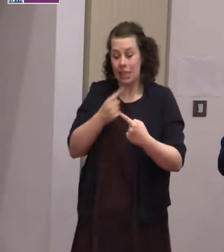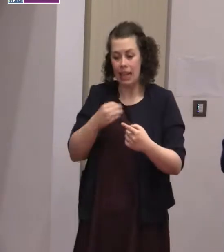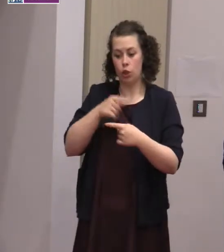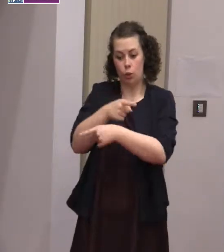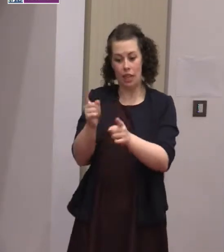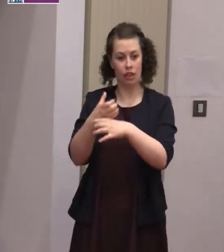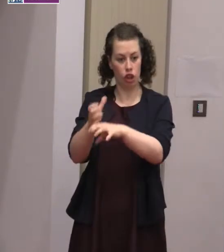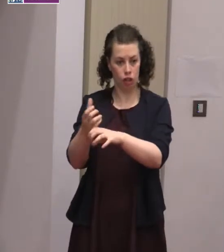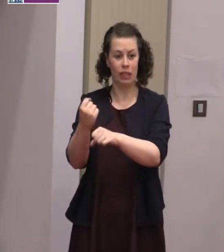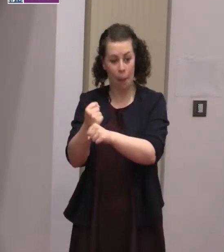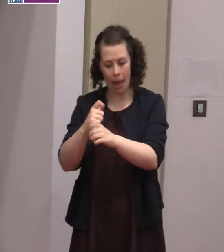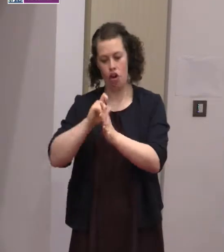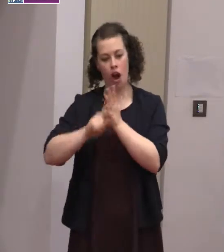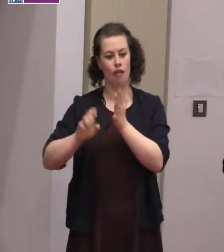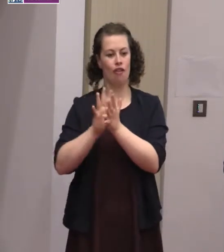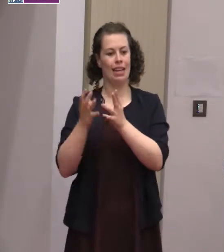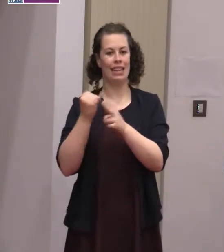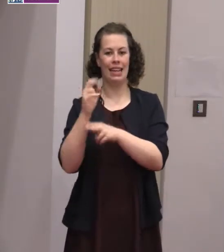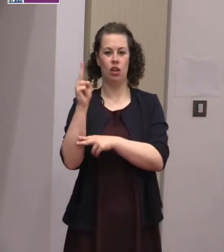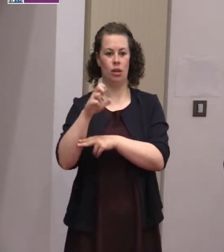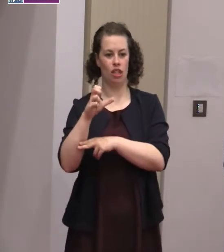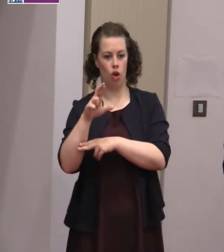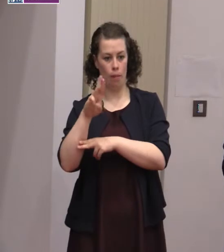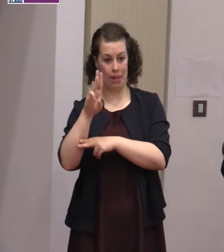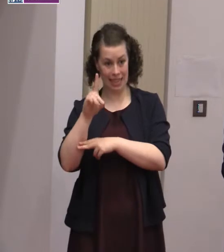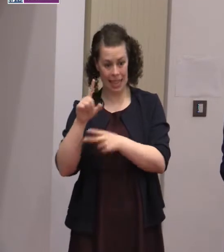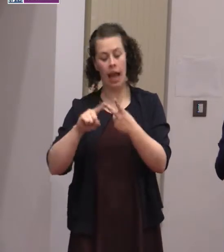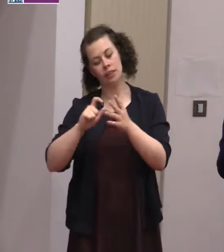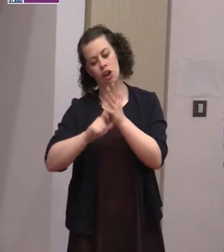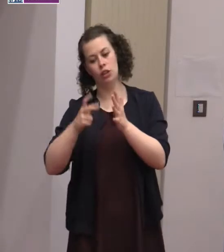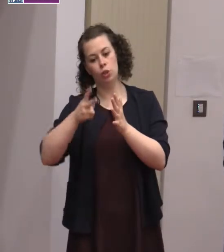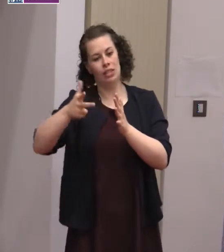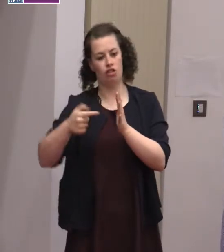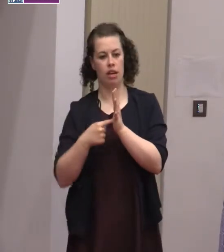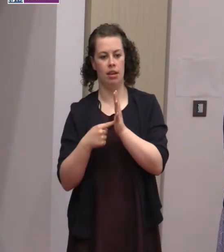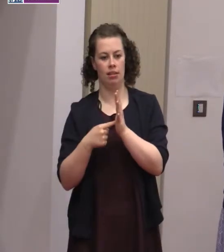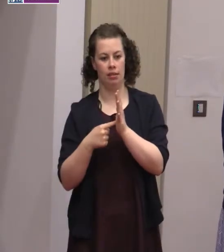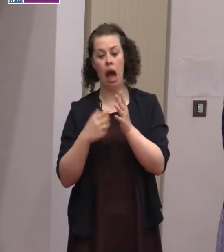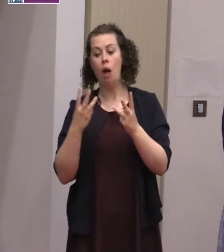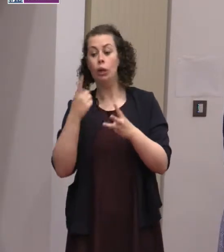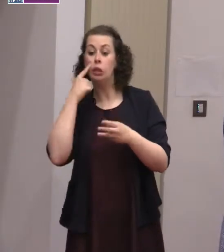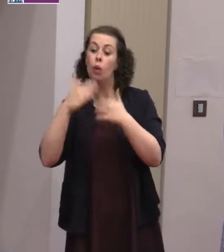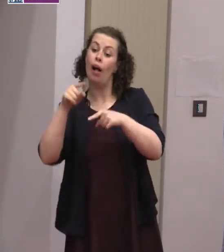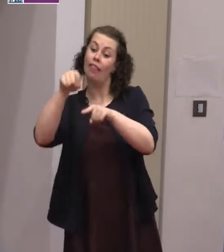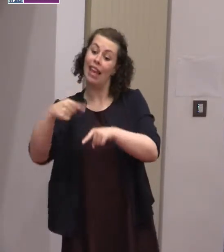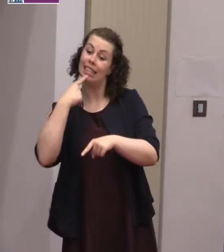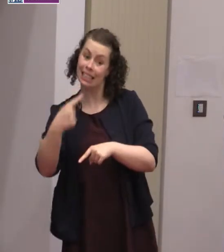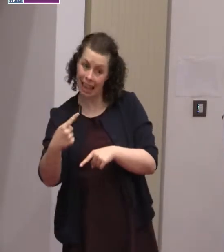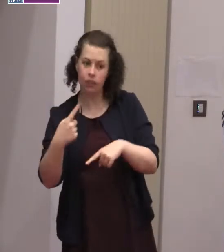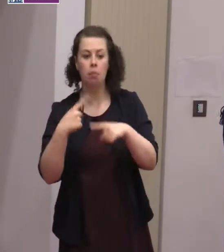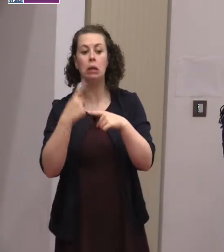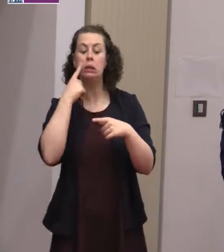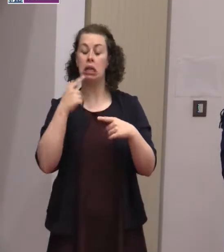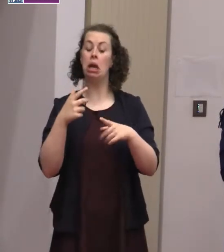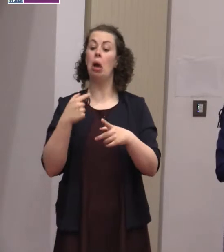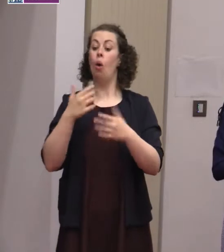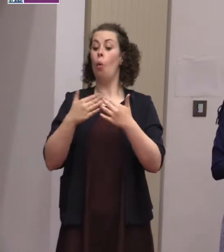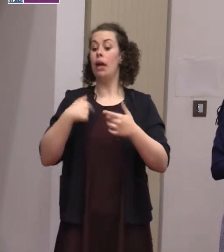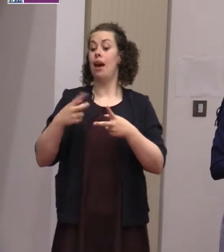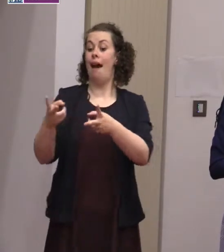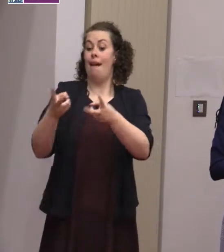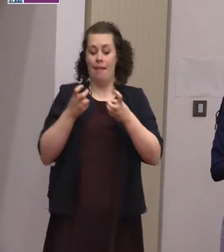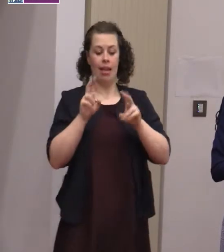to Article 19 and Article 23, and what linkages could be made there.